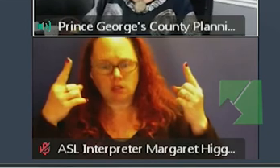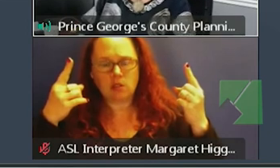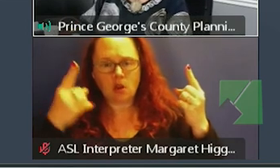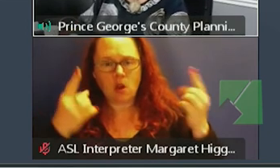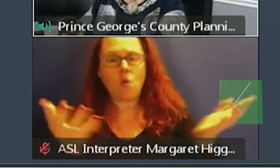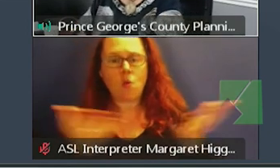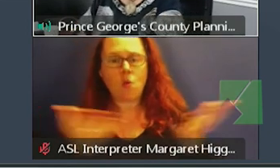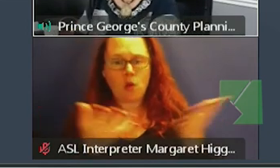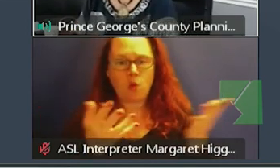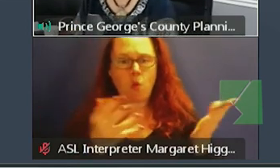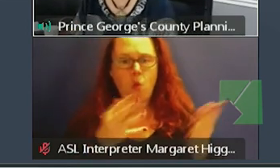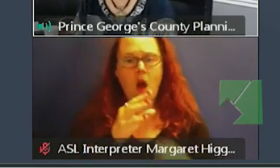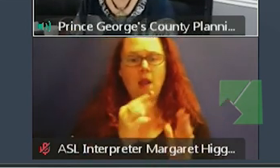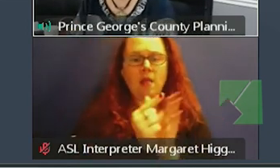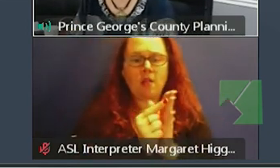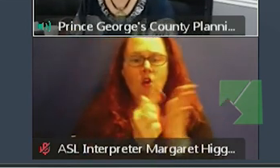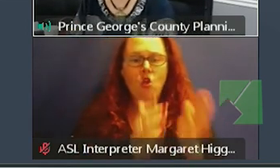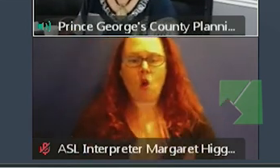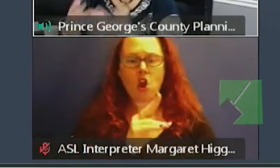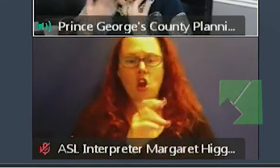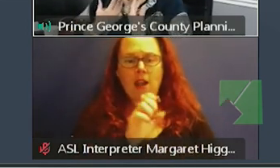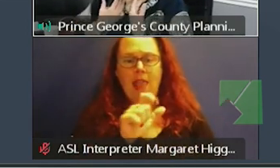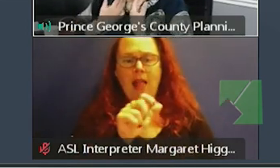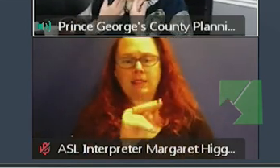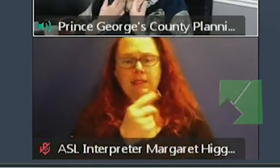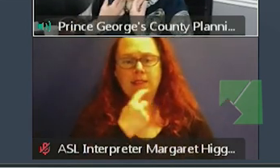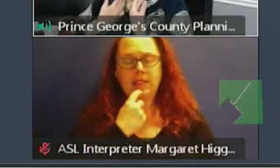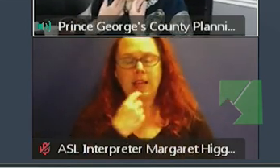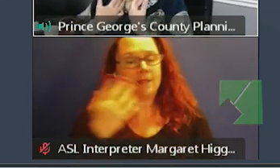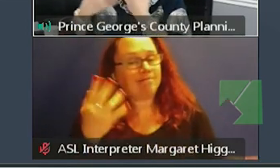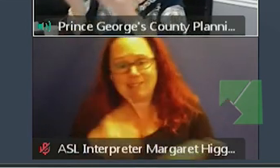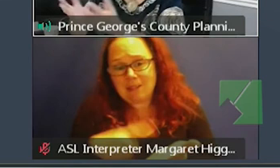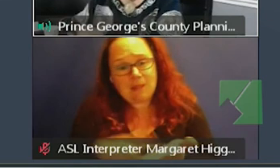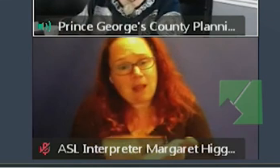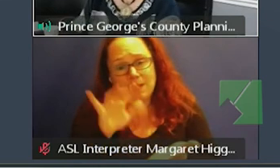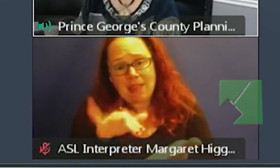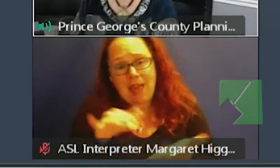attorneys tend to disagree. That happens sometimes. So that's my view as an attorney and Mr. Ellison has a different view,